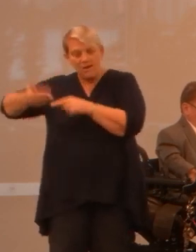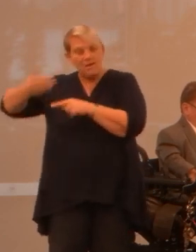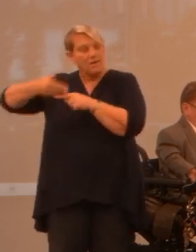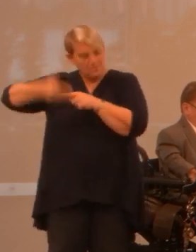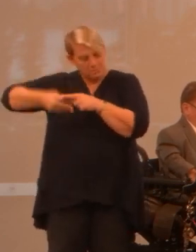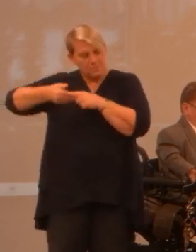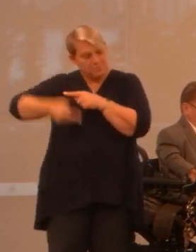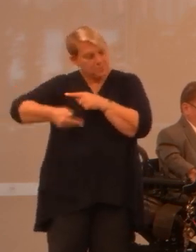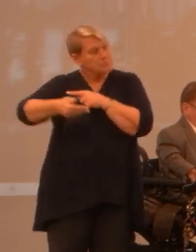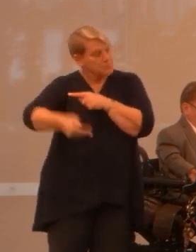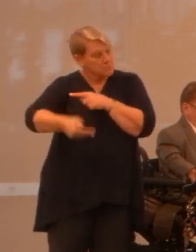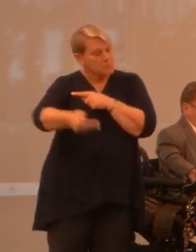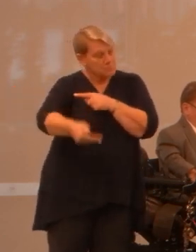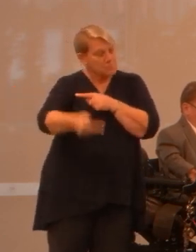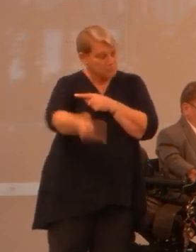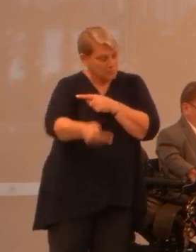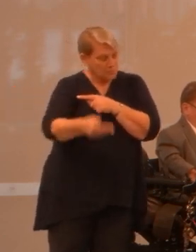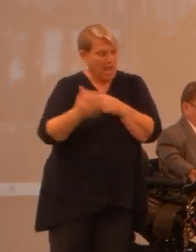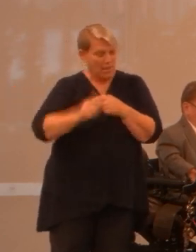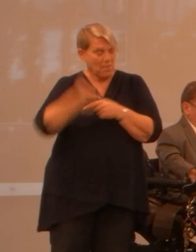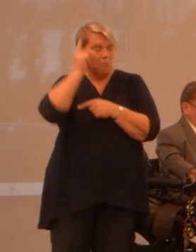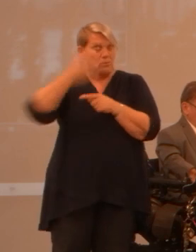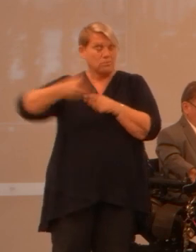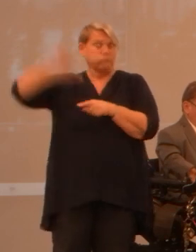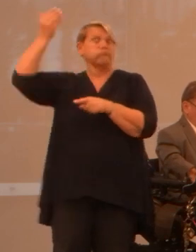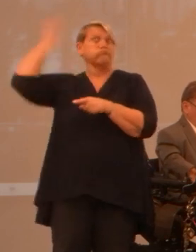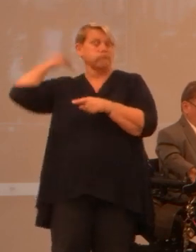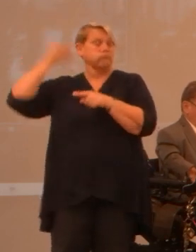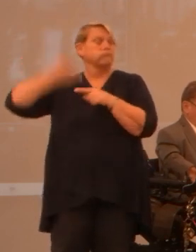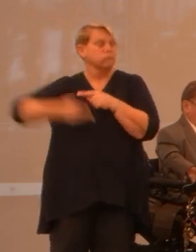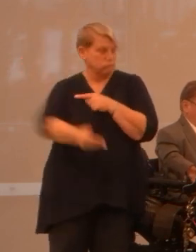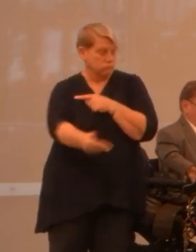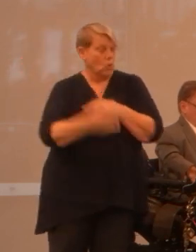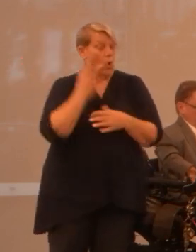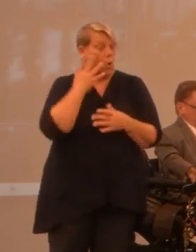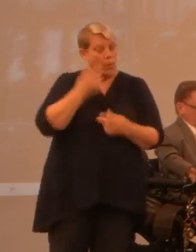from long, long ago. And what they're telling us is ancient stories.